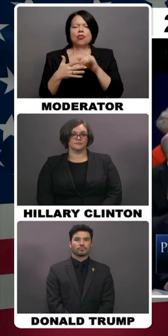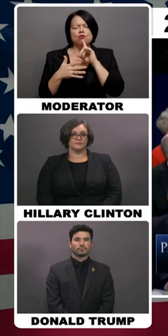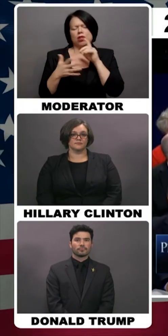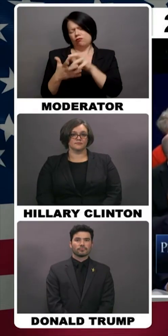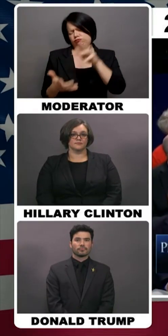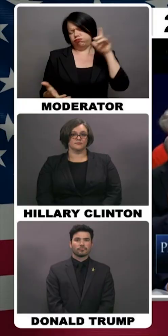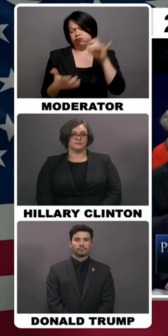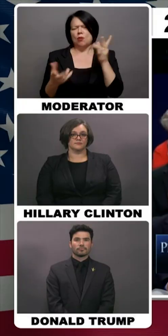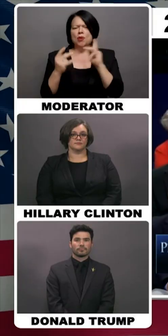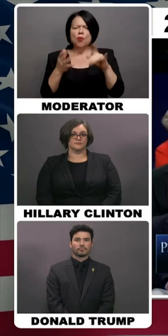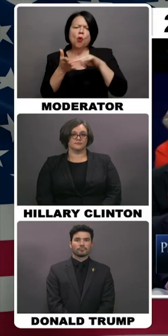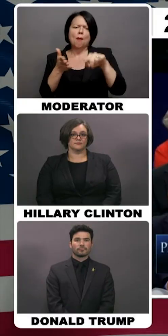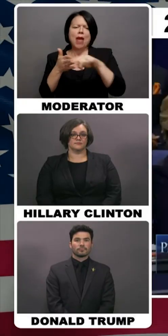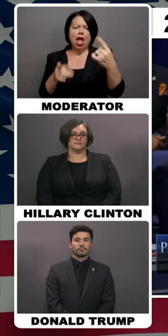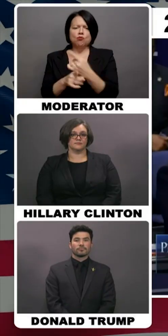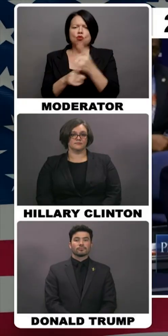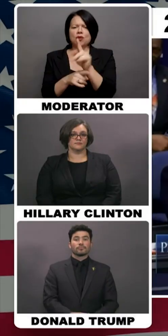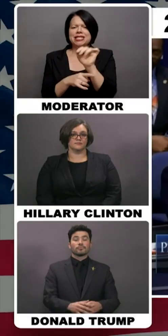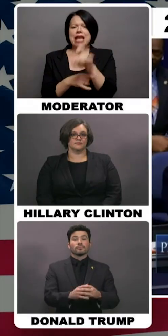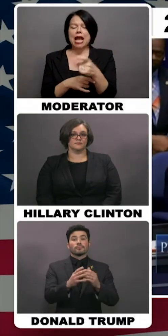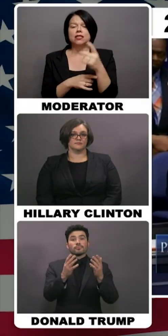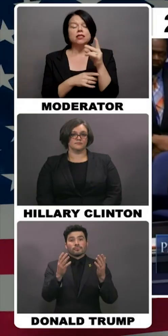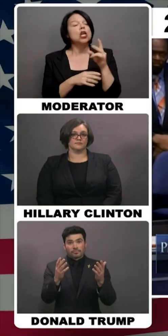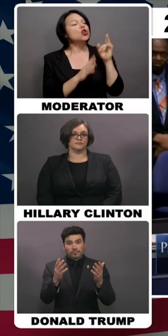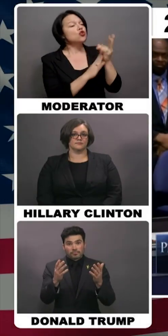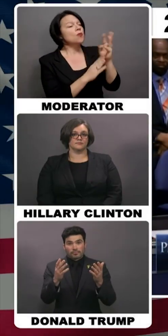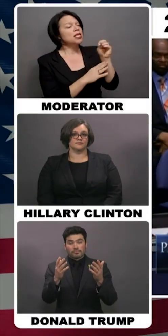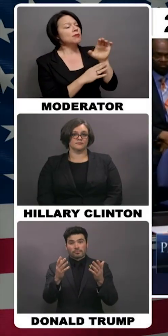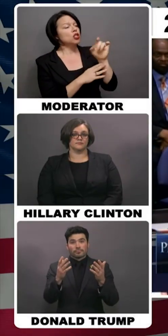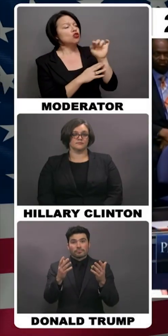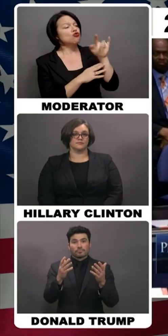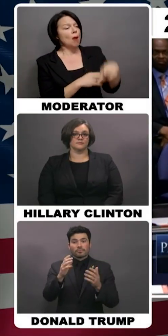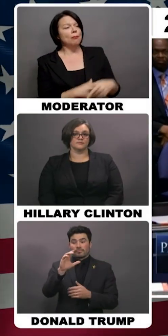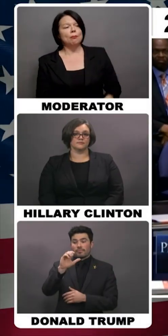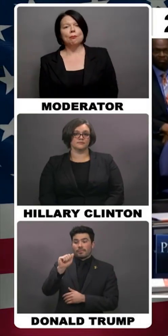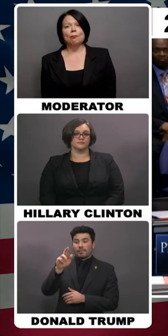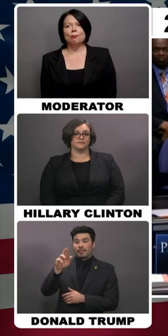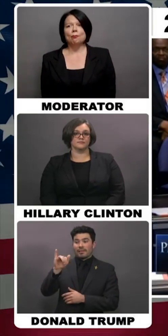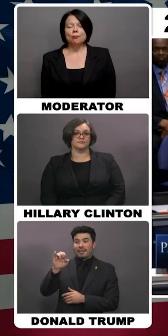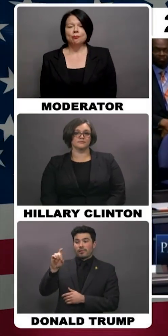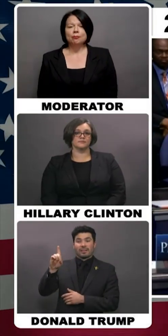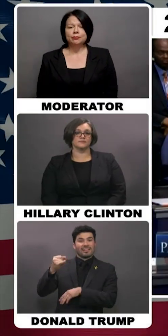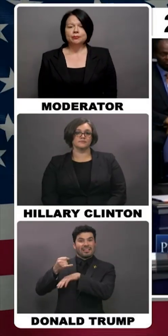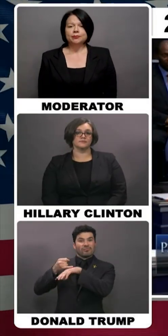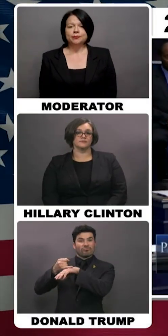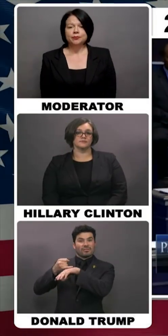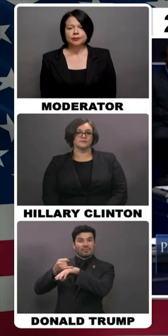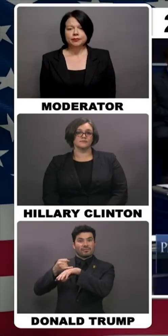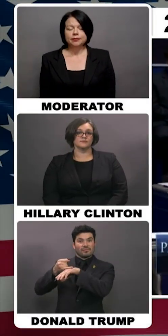Mr. Trump, you have two minutes. Well, One thing I do is get rid of carried interest. The, one of the greatest provisions for people like me,